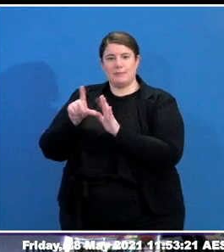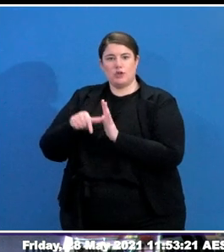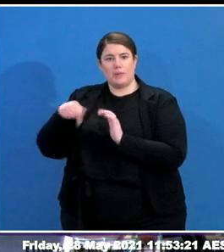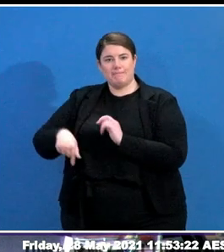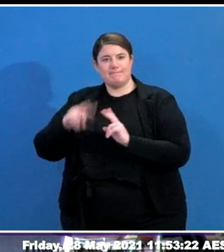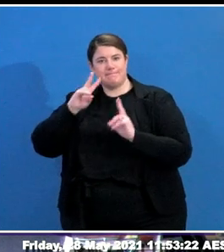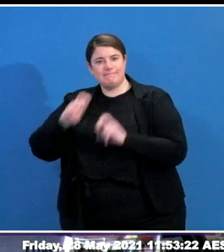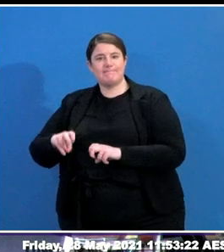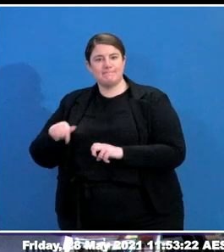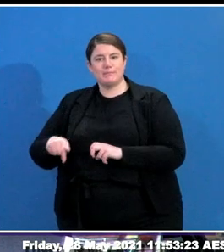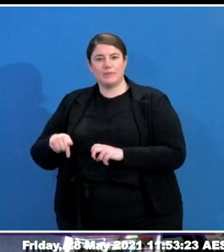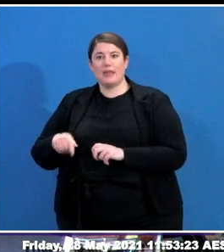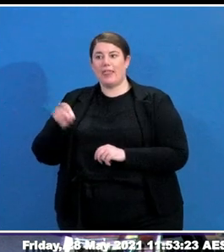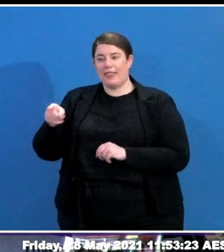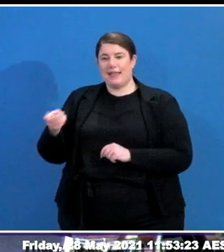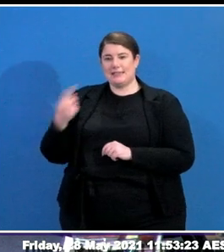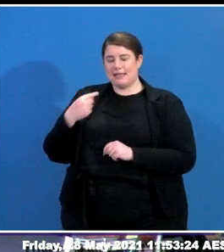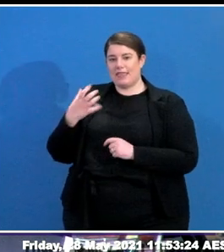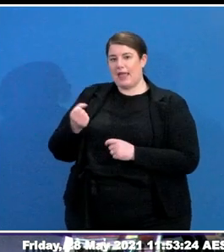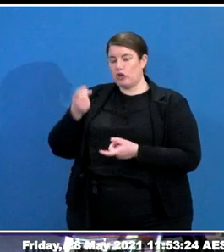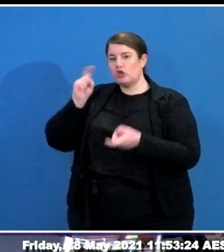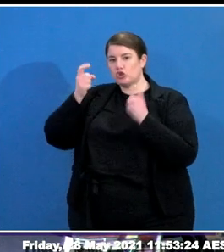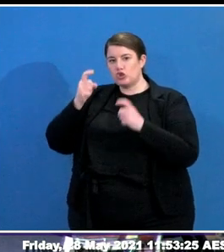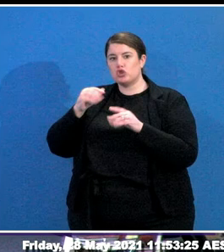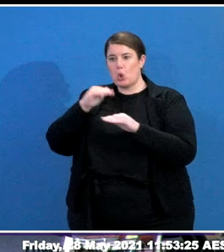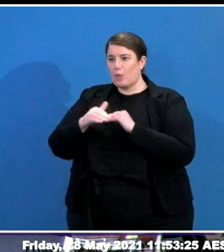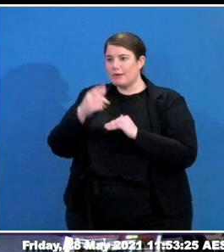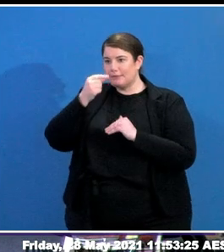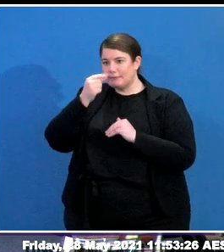It was expressed by them that they had concerns about potential retribution,